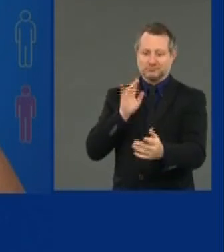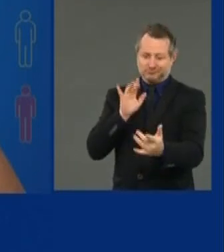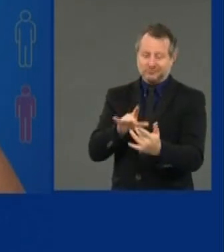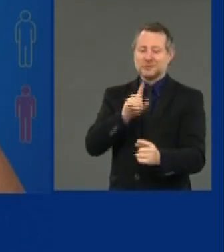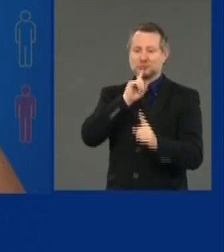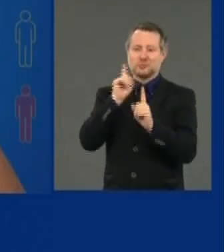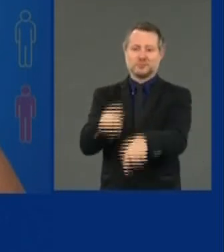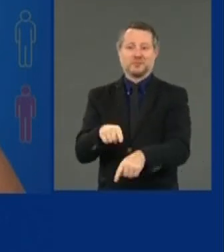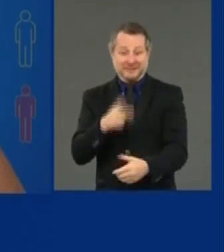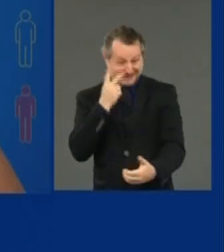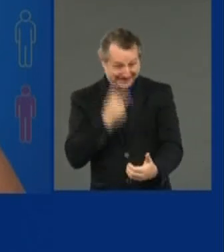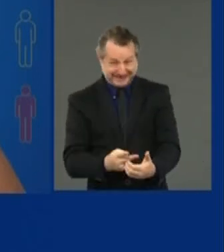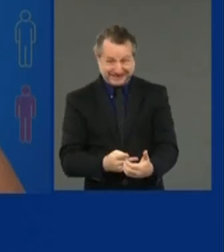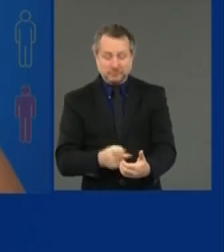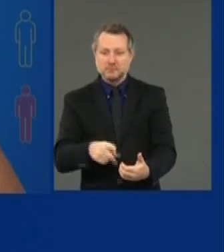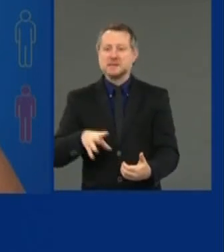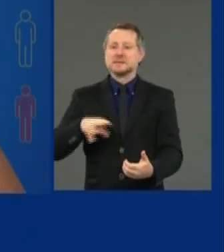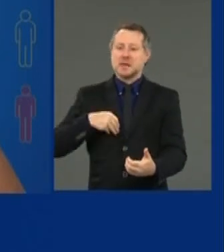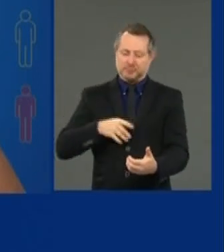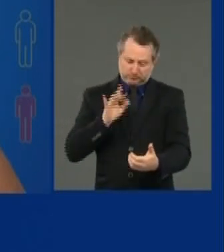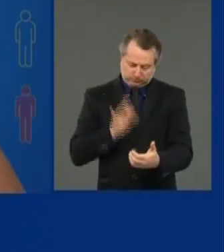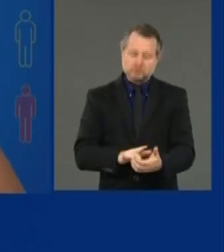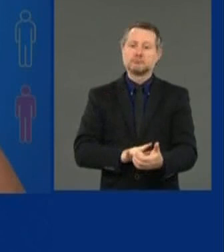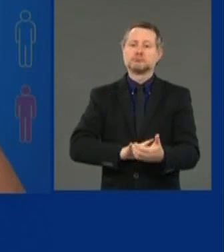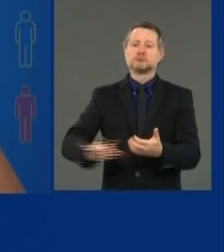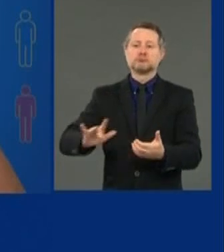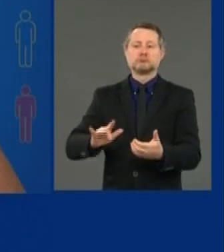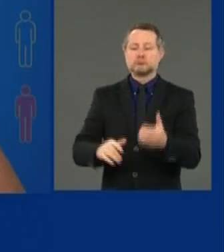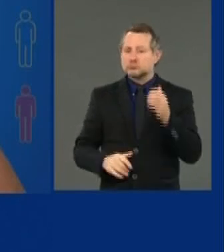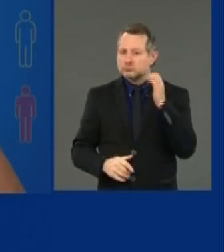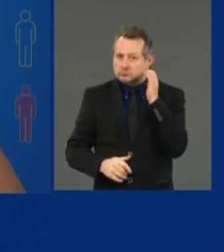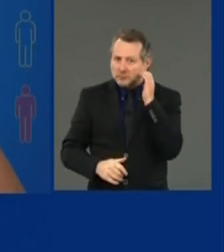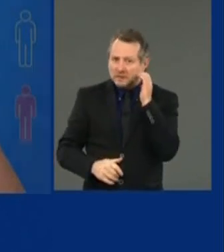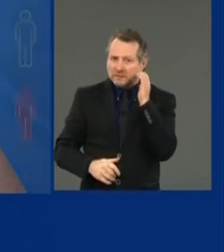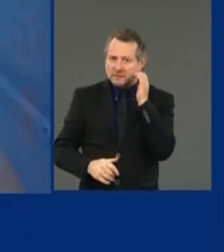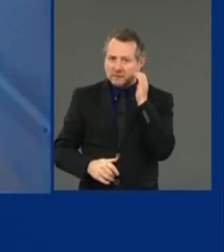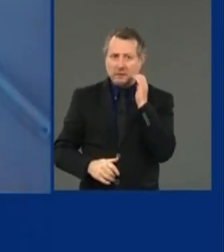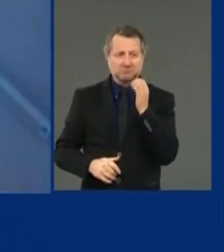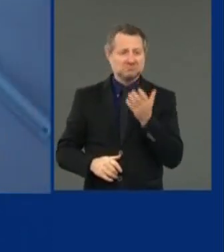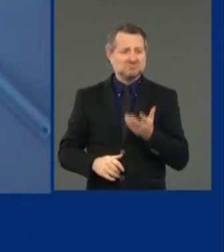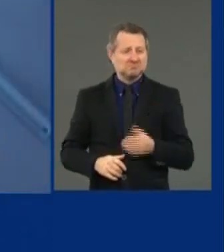TRACING IS CALLING. SO, IF YOU GET THAT MESSAGE,